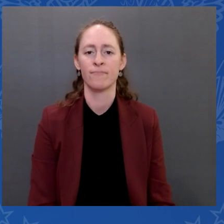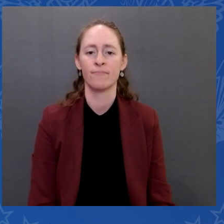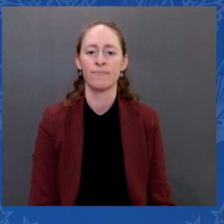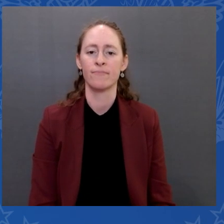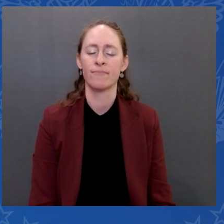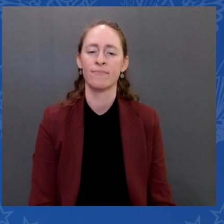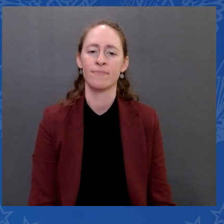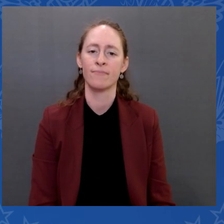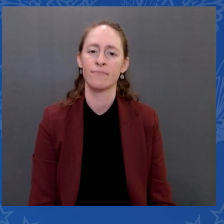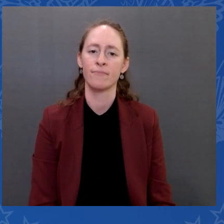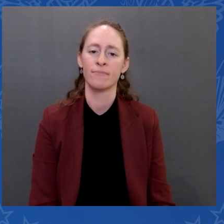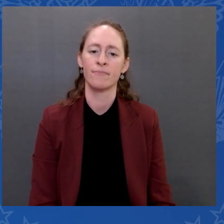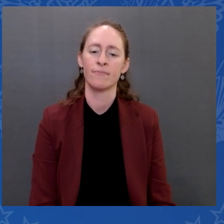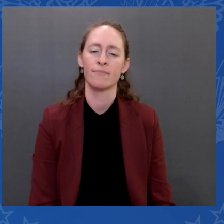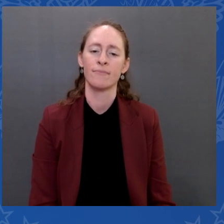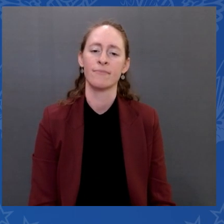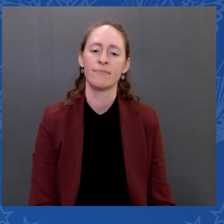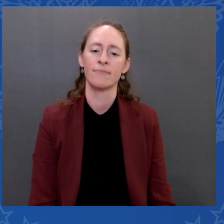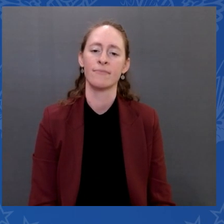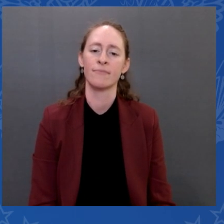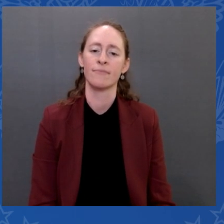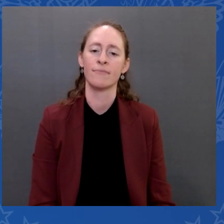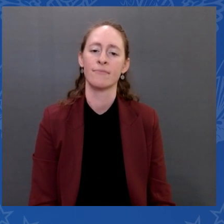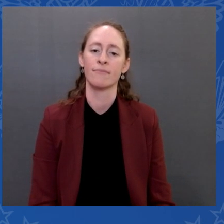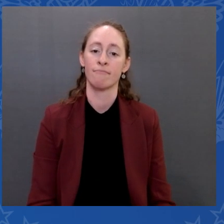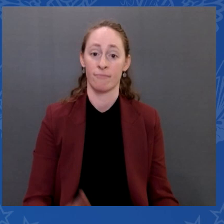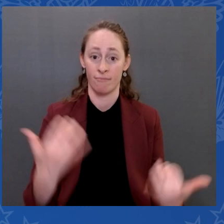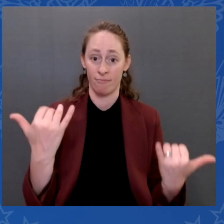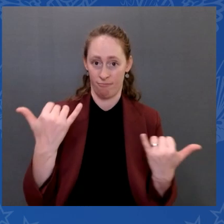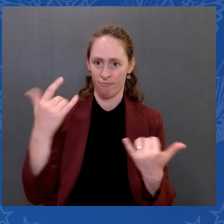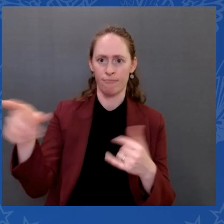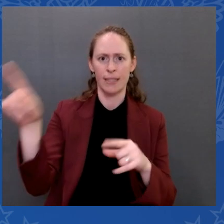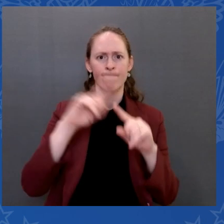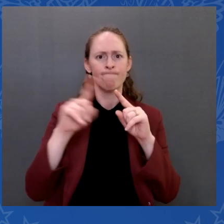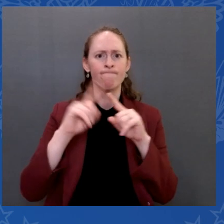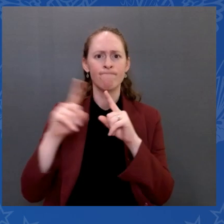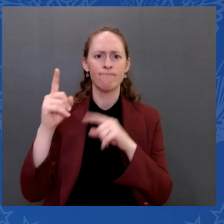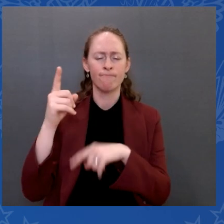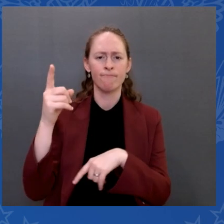And passage of the CHIPS Act is necessary, it's urgent,